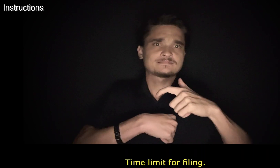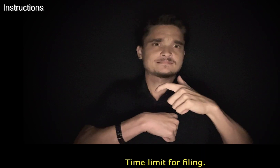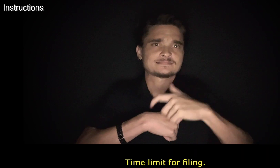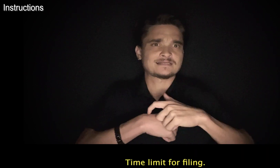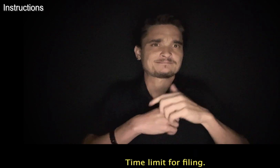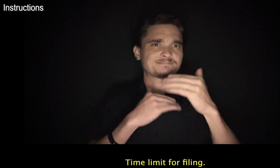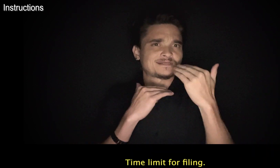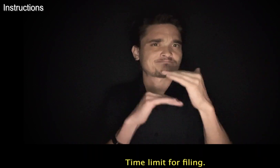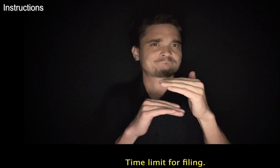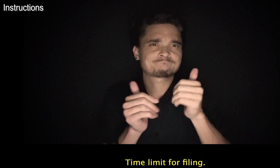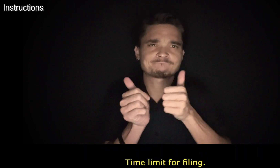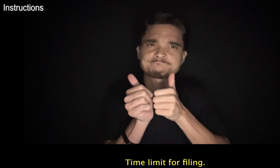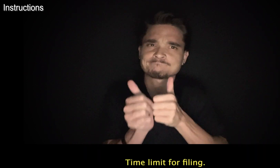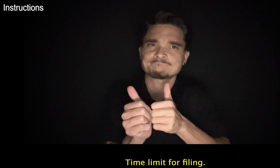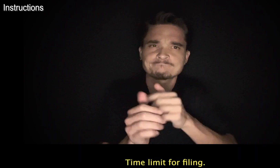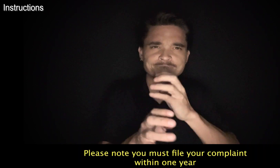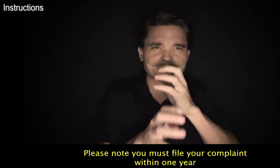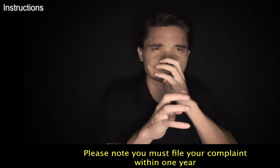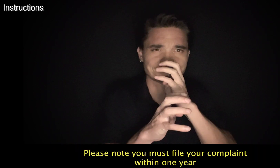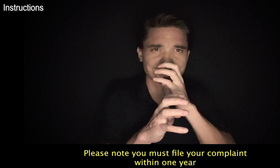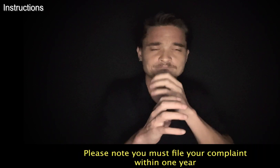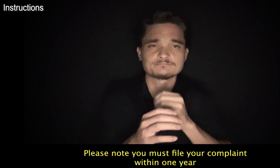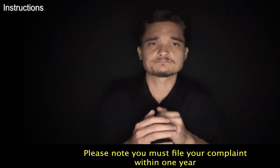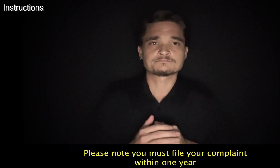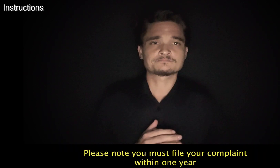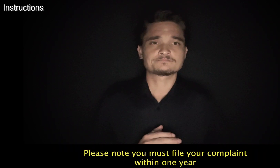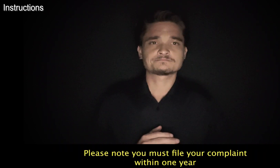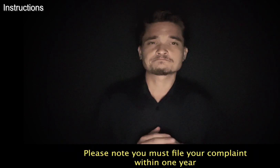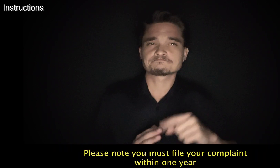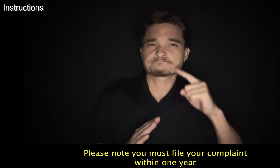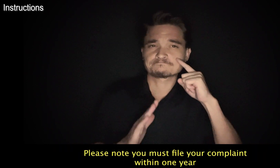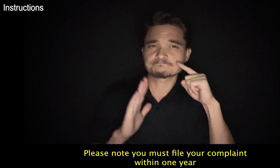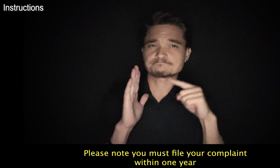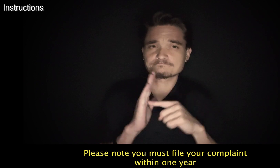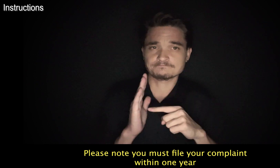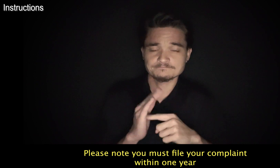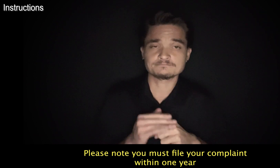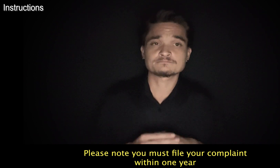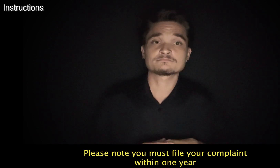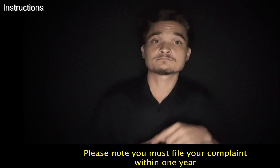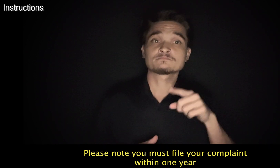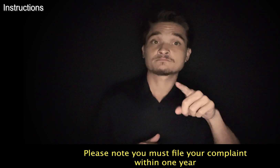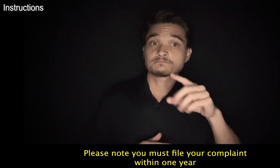Time limit for filing. Please note you must file your complaint within one year